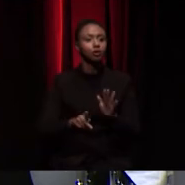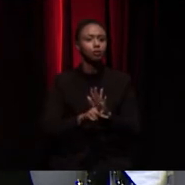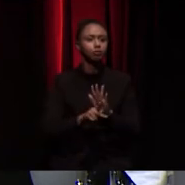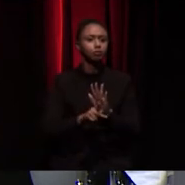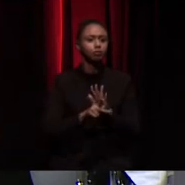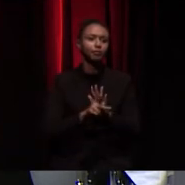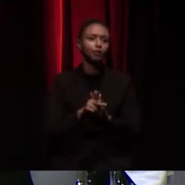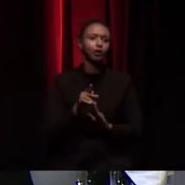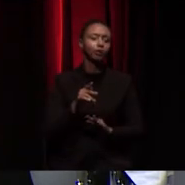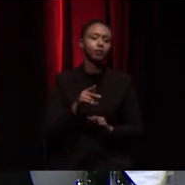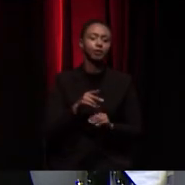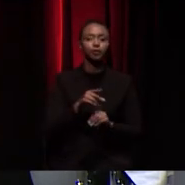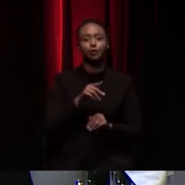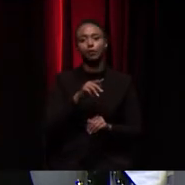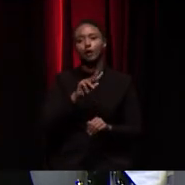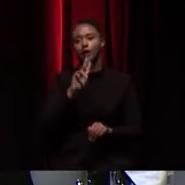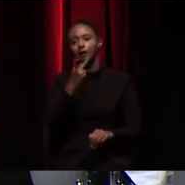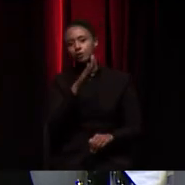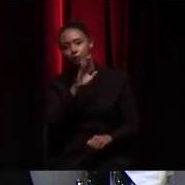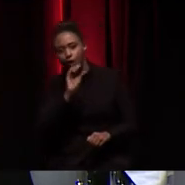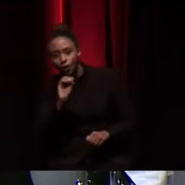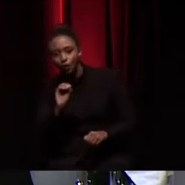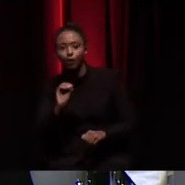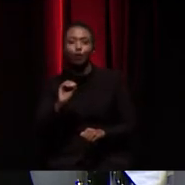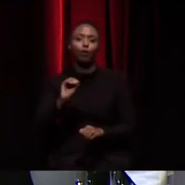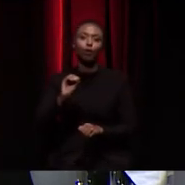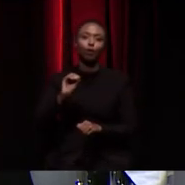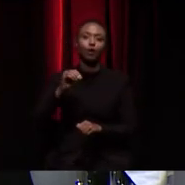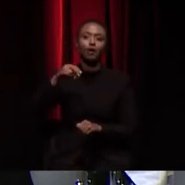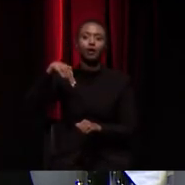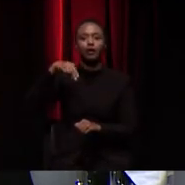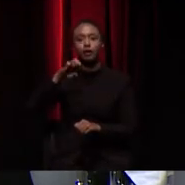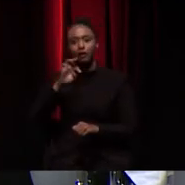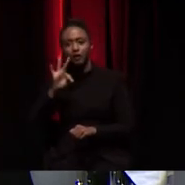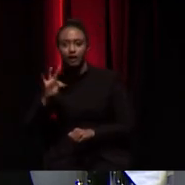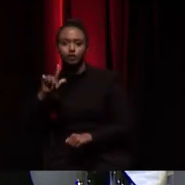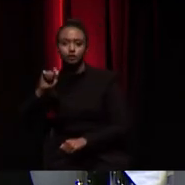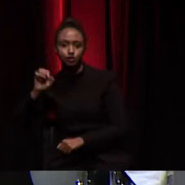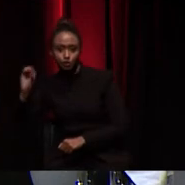like HBO, National Geographic, and so on.